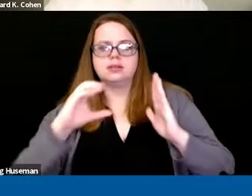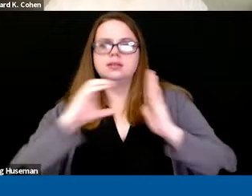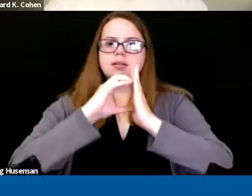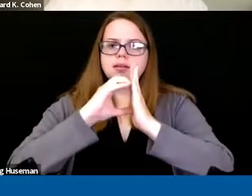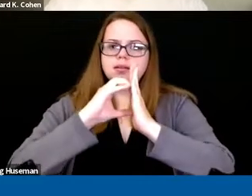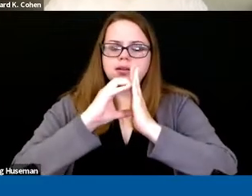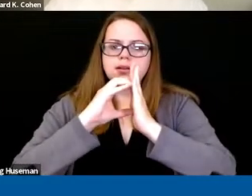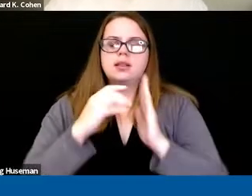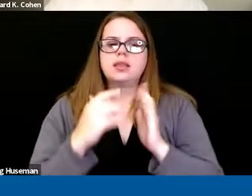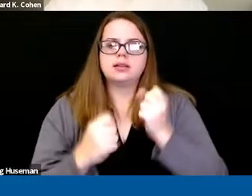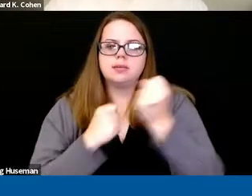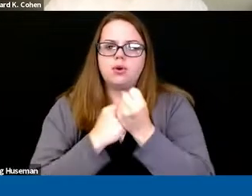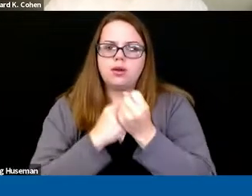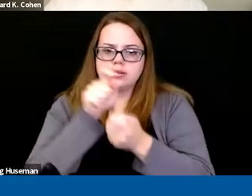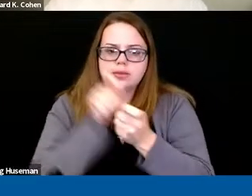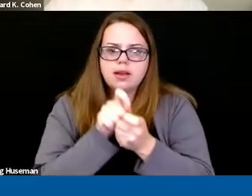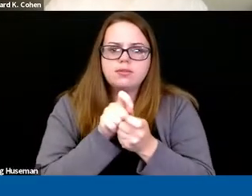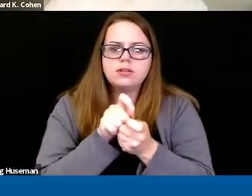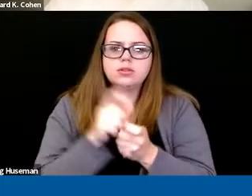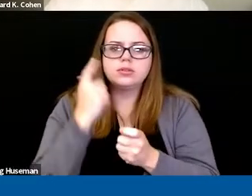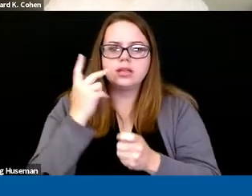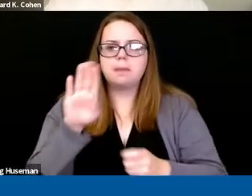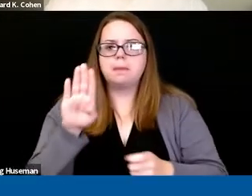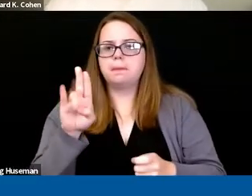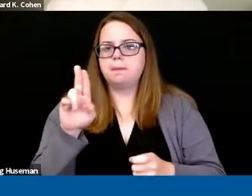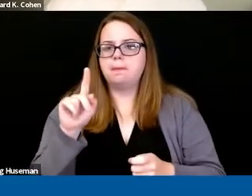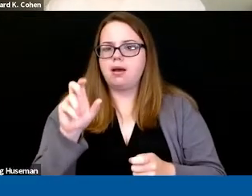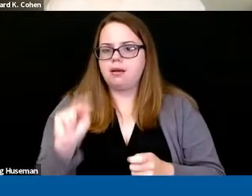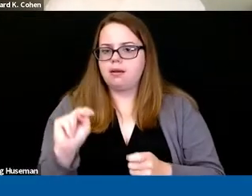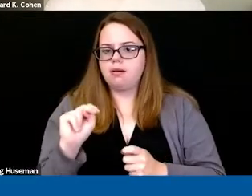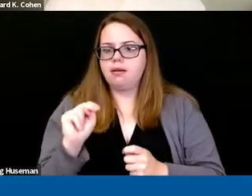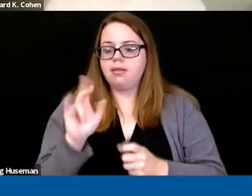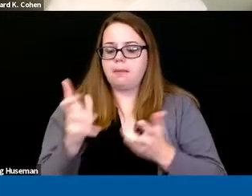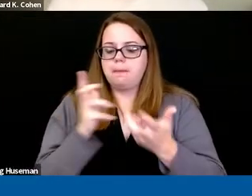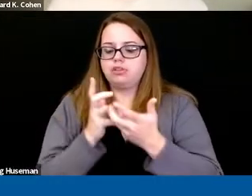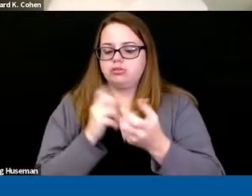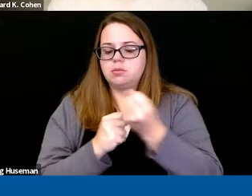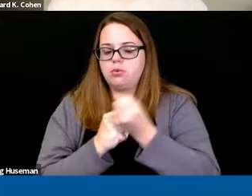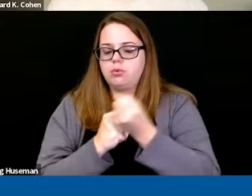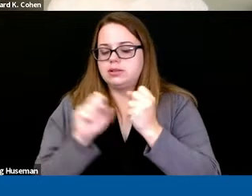As a confirmation, I see that button is listed. That matches the supported states we saw for button earlier.